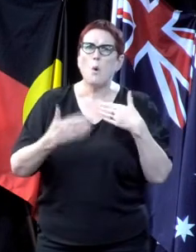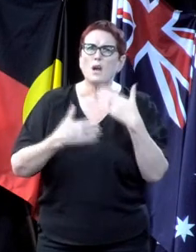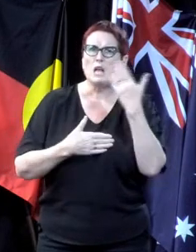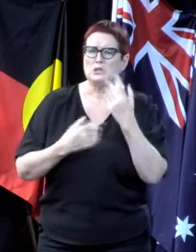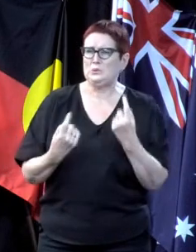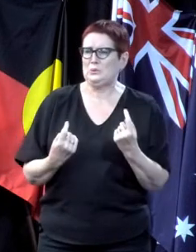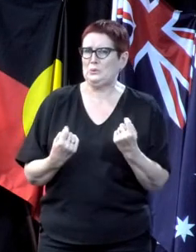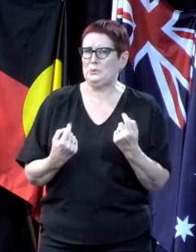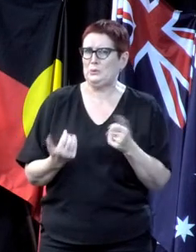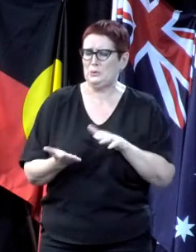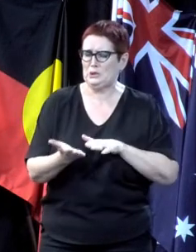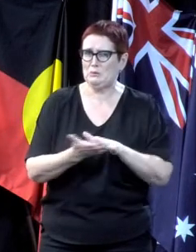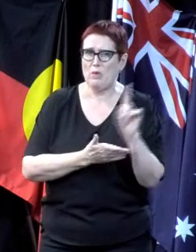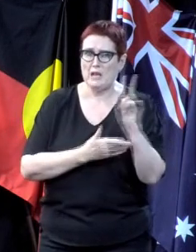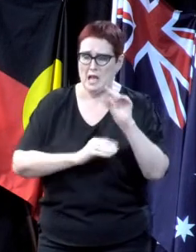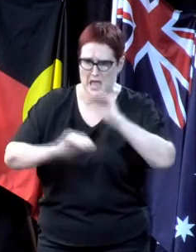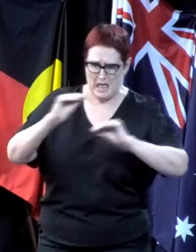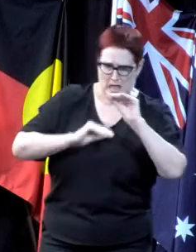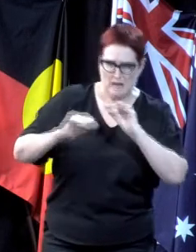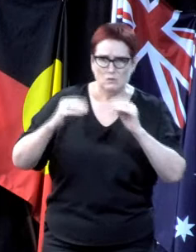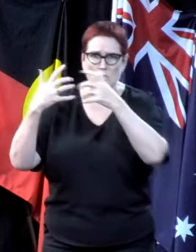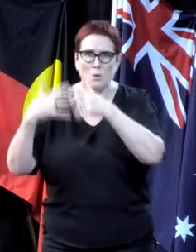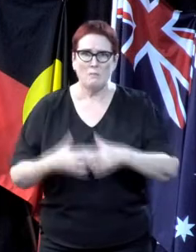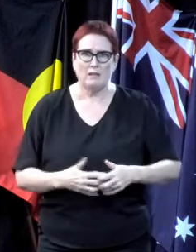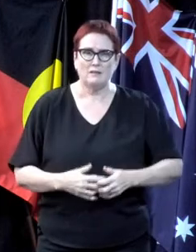With the staffing model, if I can just go down that line for a moment as well.